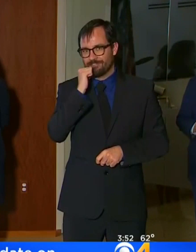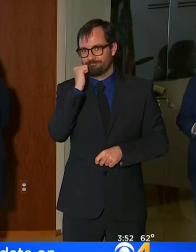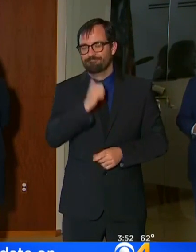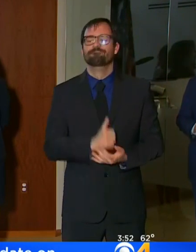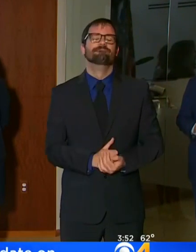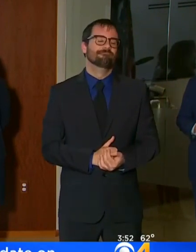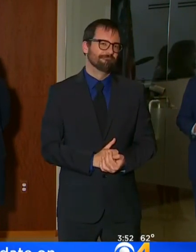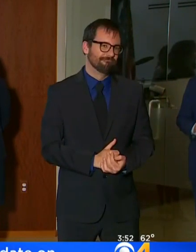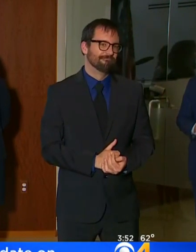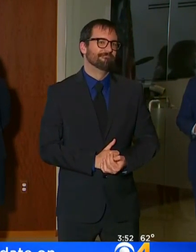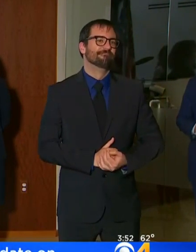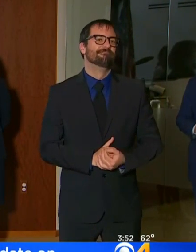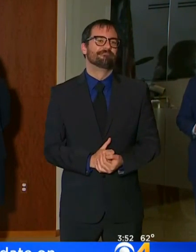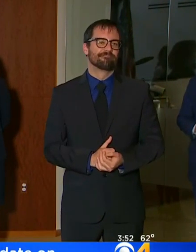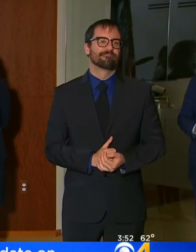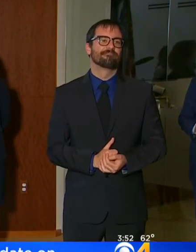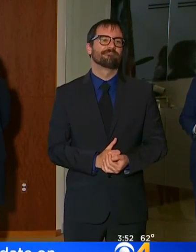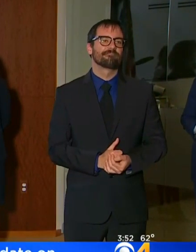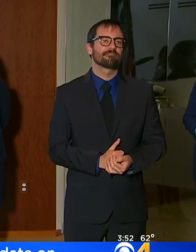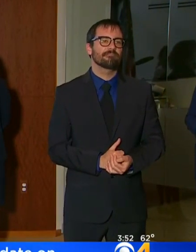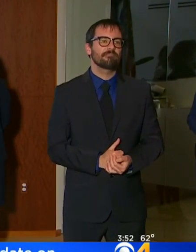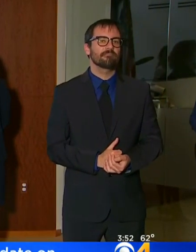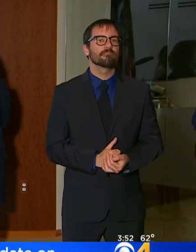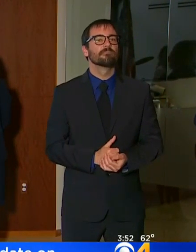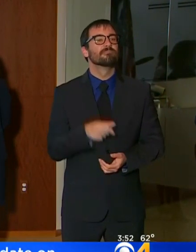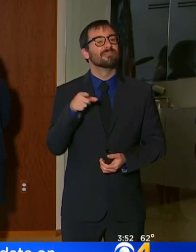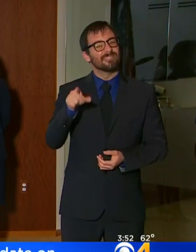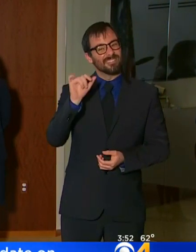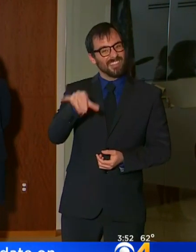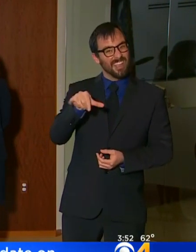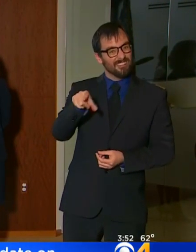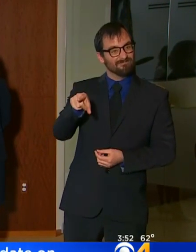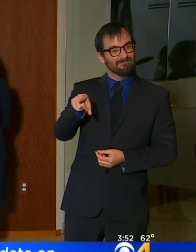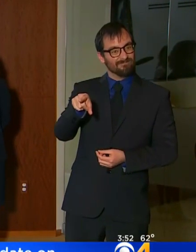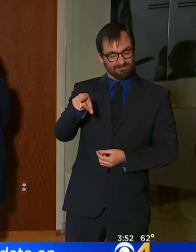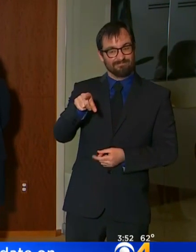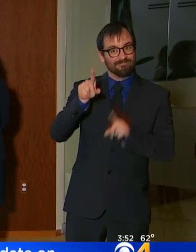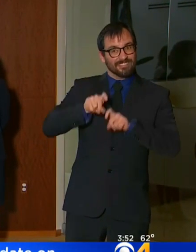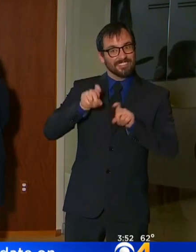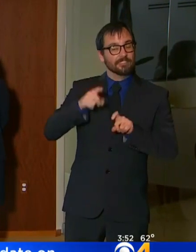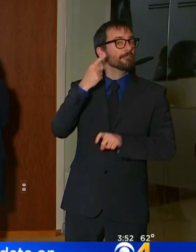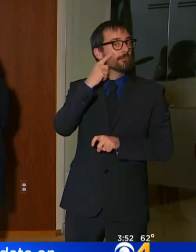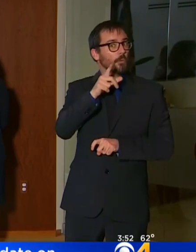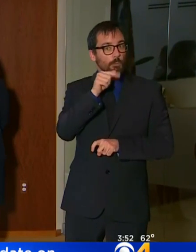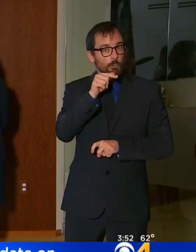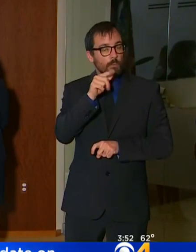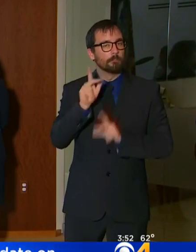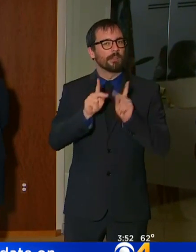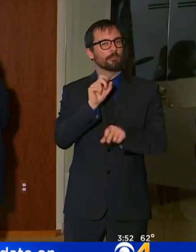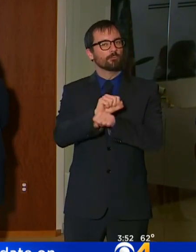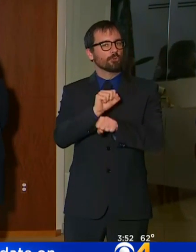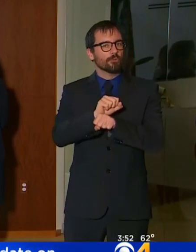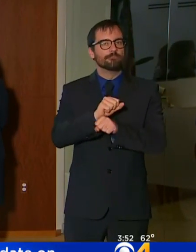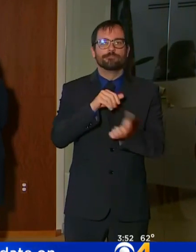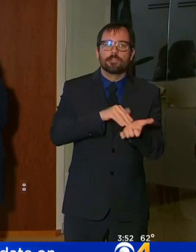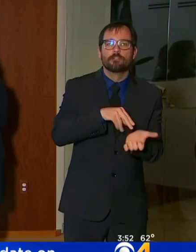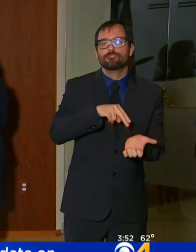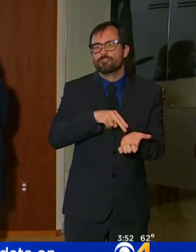THAT WILL BE DONE PROBABLY ON AN APPOINTMENT BASIS AND WILL WORK THROUGH A VARIETY OF COMMUNITIES SUCH AS FIRST